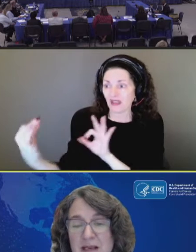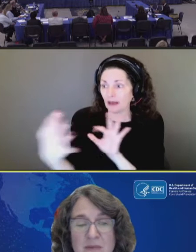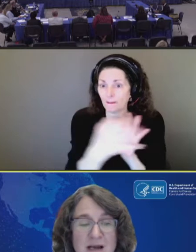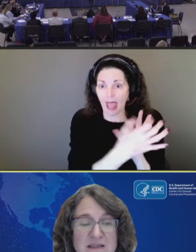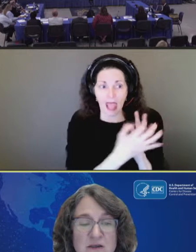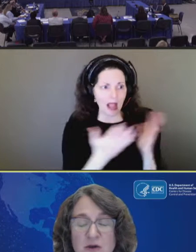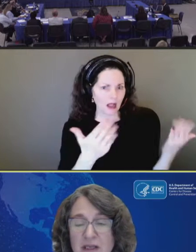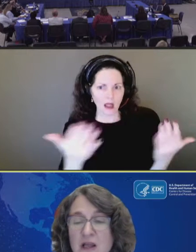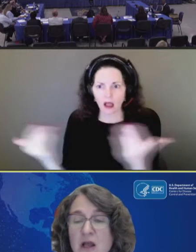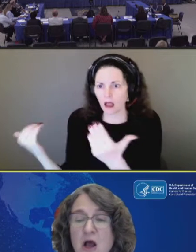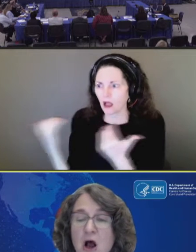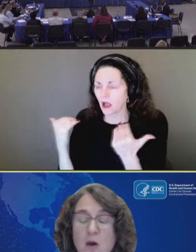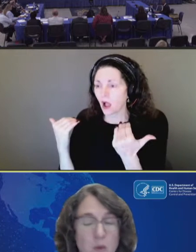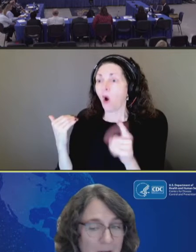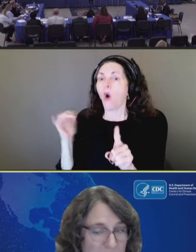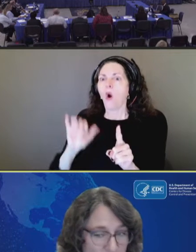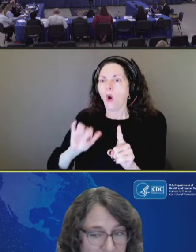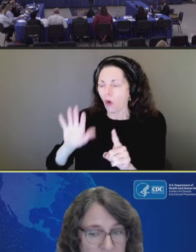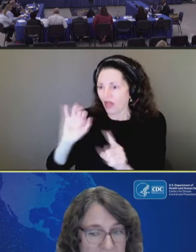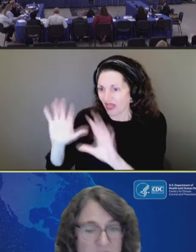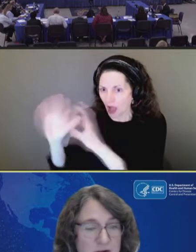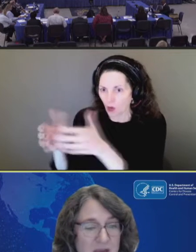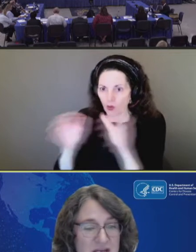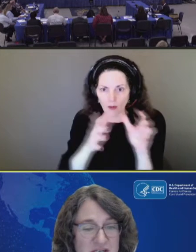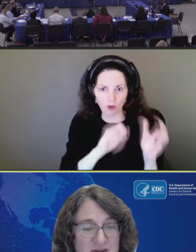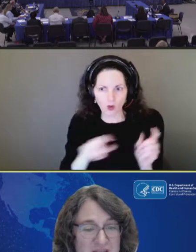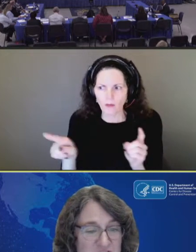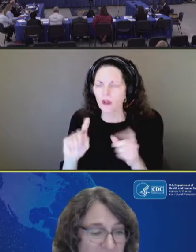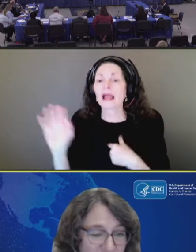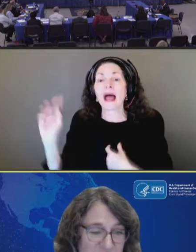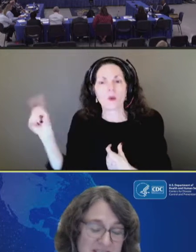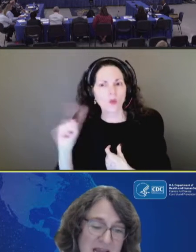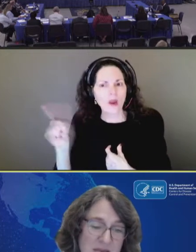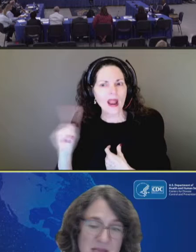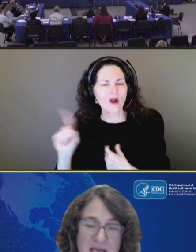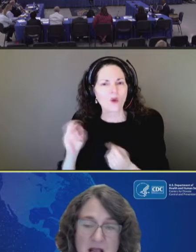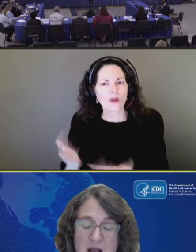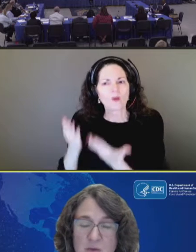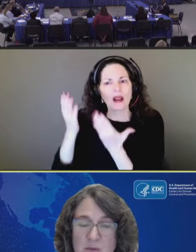by mpox including where we recommended the location of an injection site be.